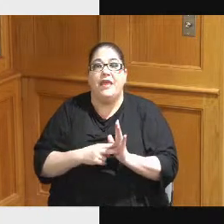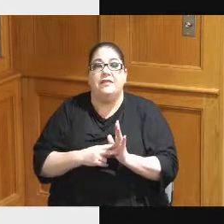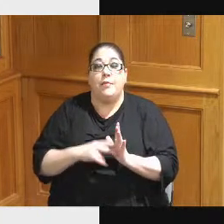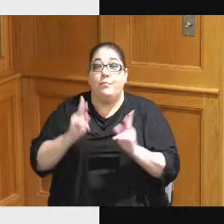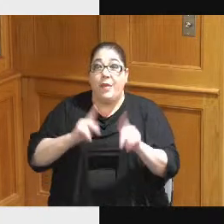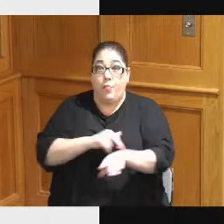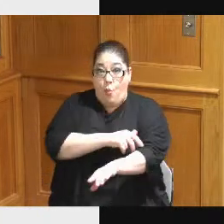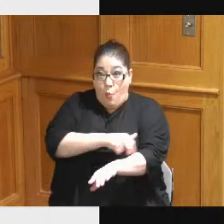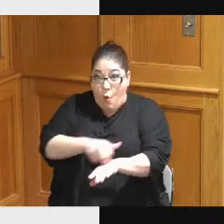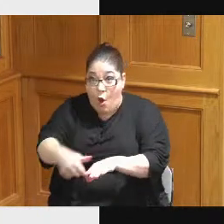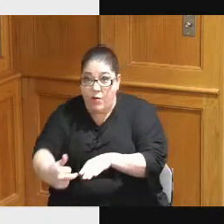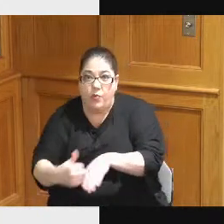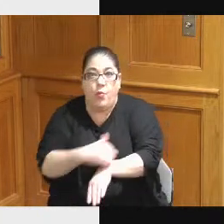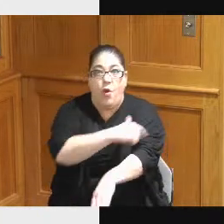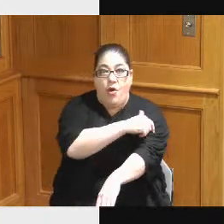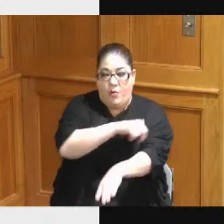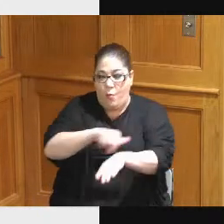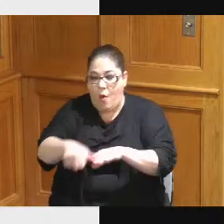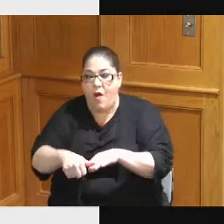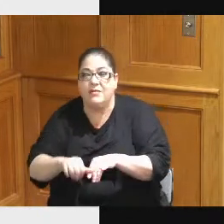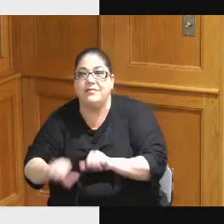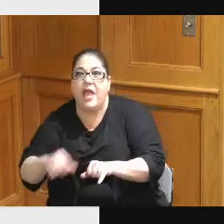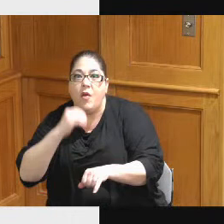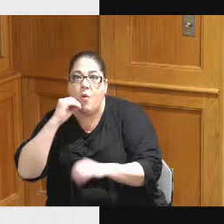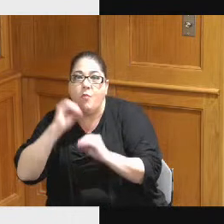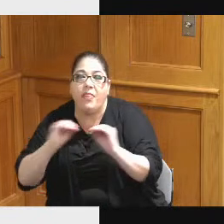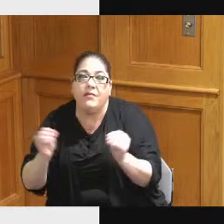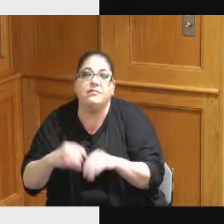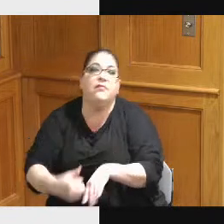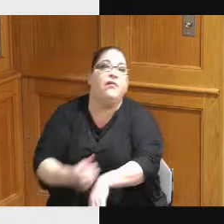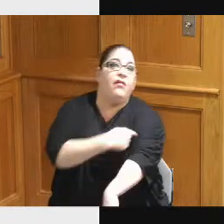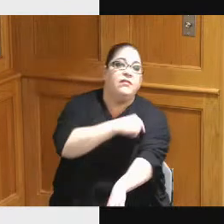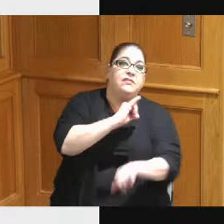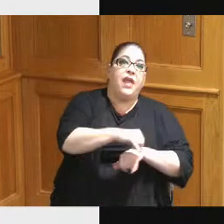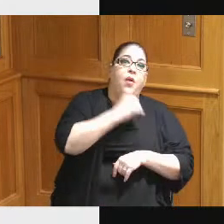they also provide Street Outreach Services so like that's the first time that we'll be able